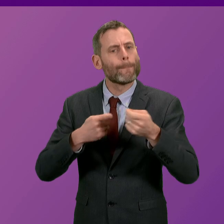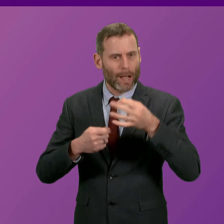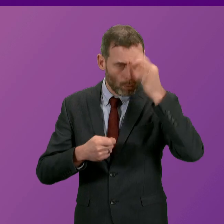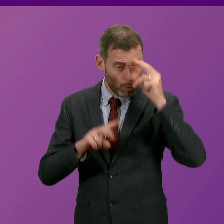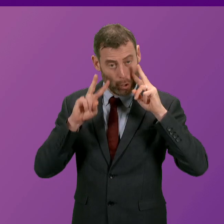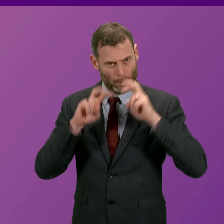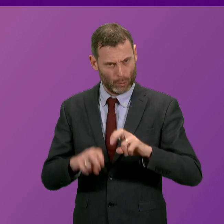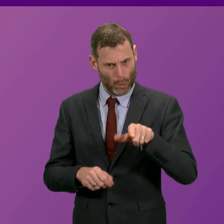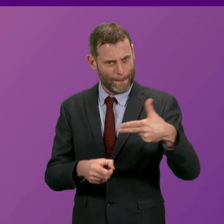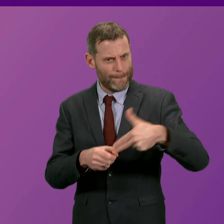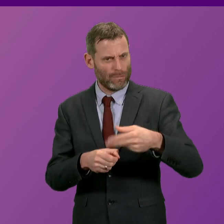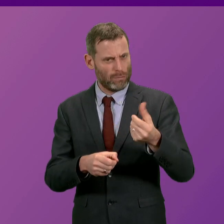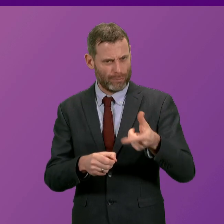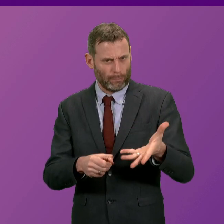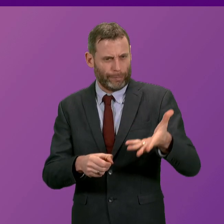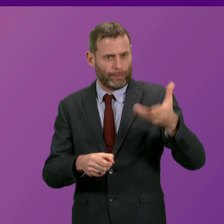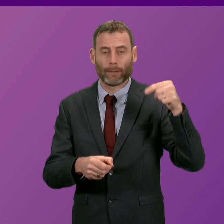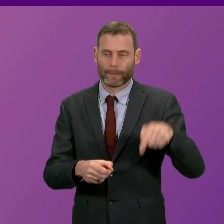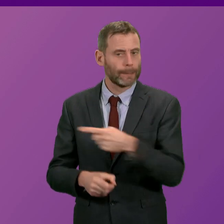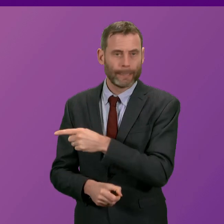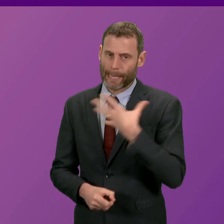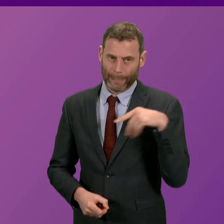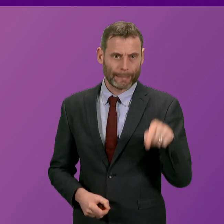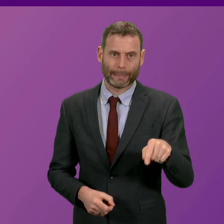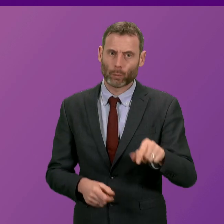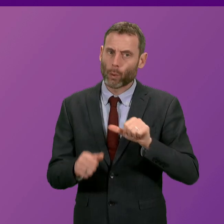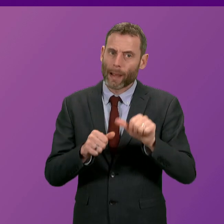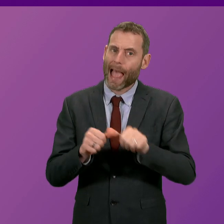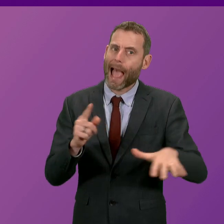prices and concluded that action was need to “improve competition” and, ultimately, to stop